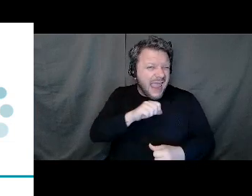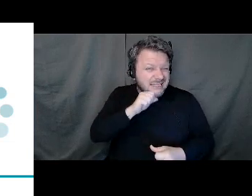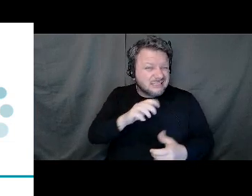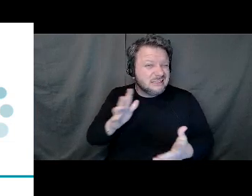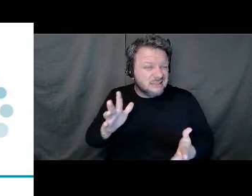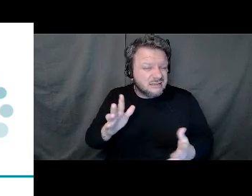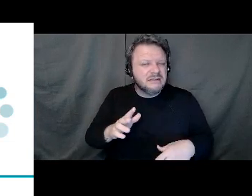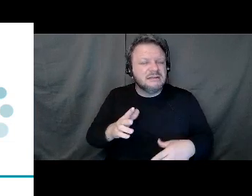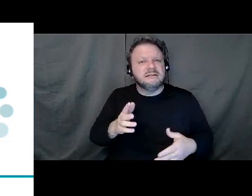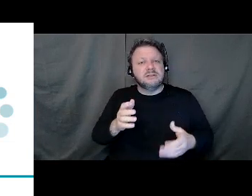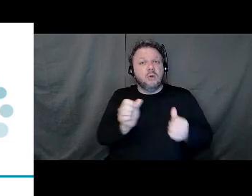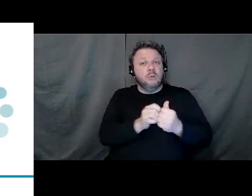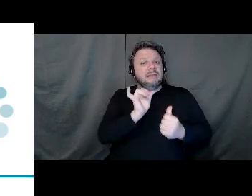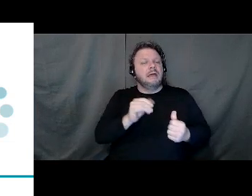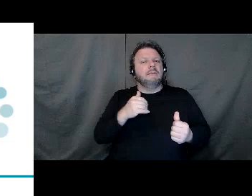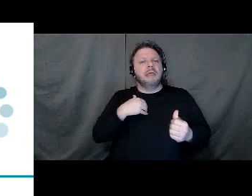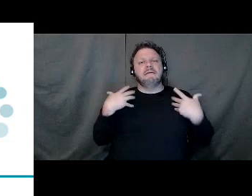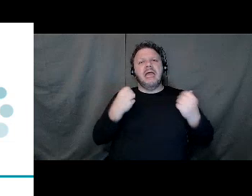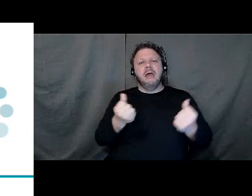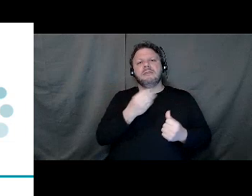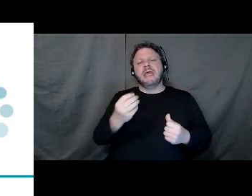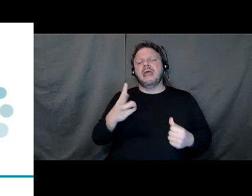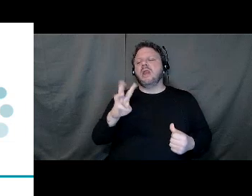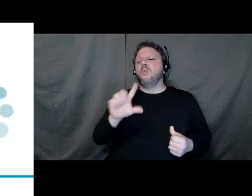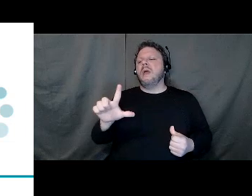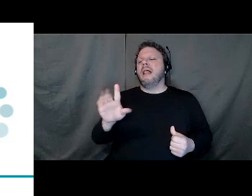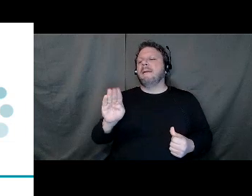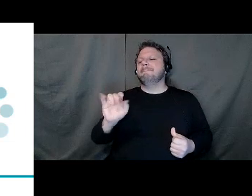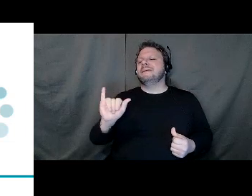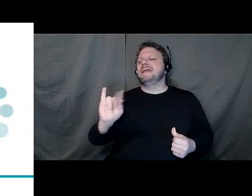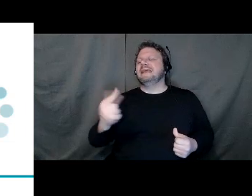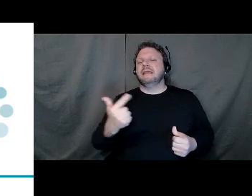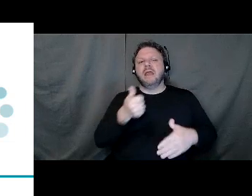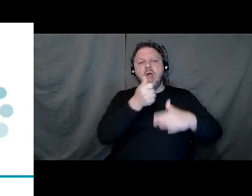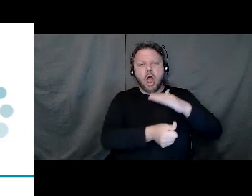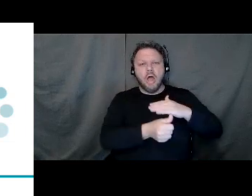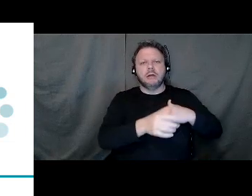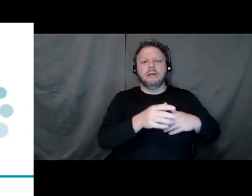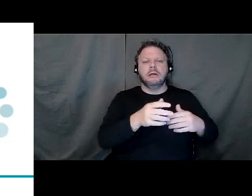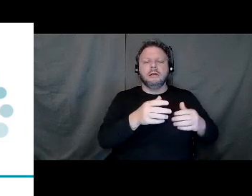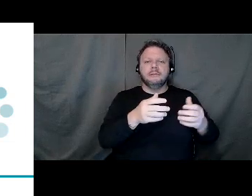and so with that we actually do have a health and well-being subgroup under. Optimizing health and well-being workgroup,